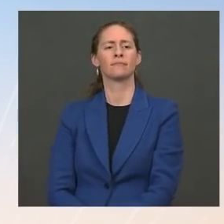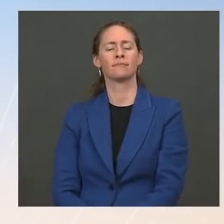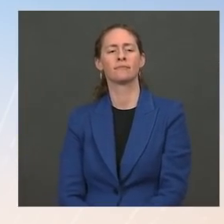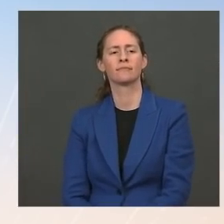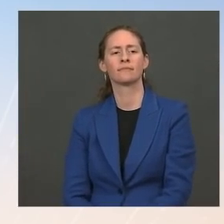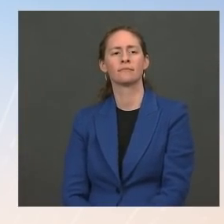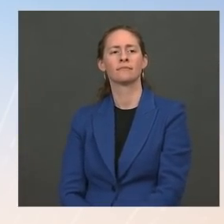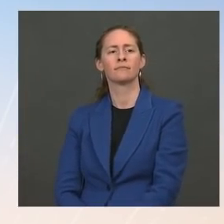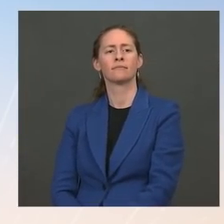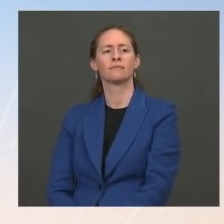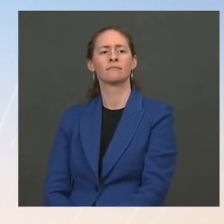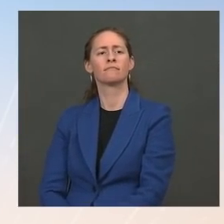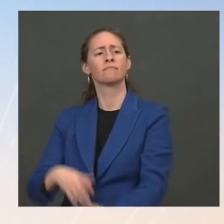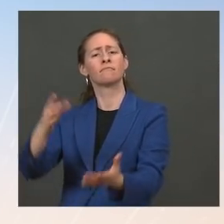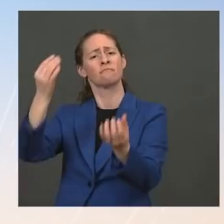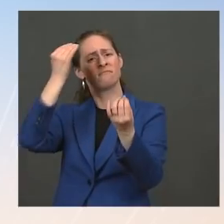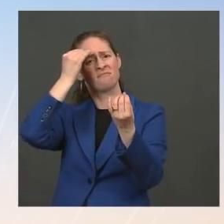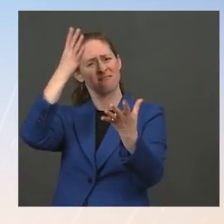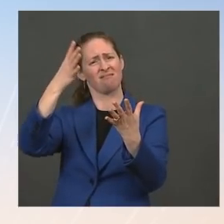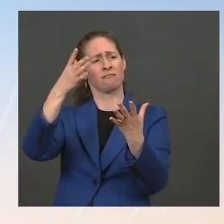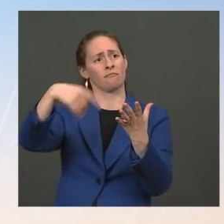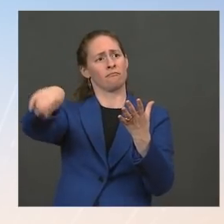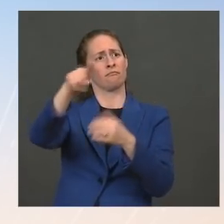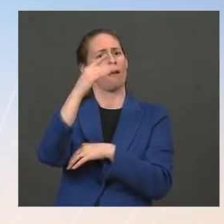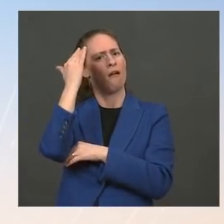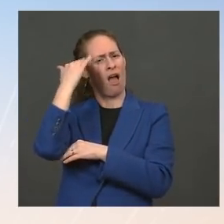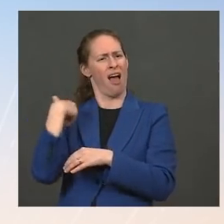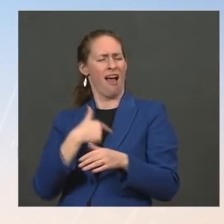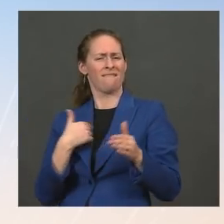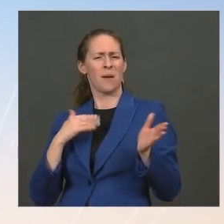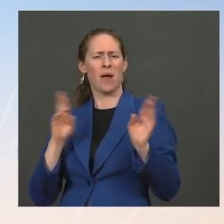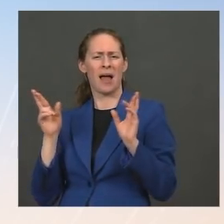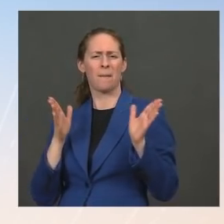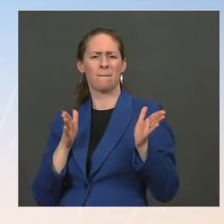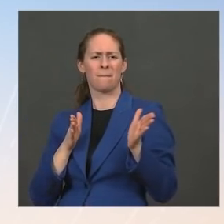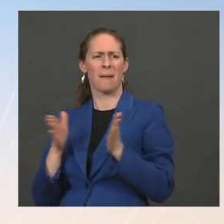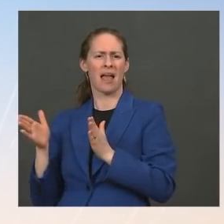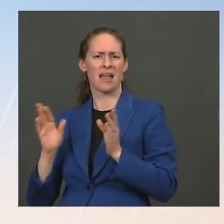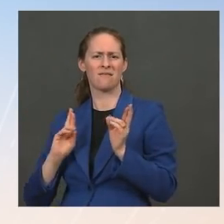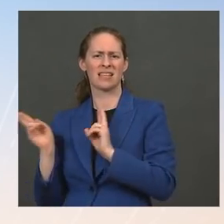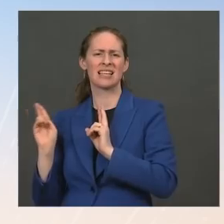And we are in a different place than we were six months, nine months, and certainly a year ago,